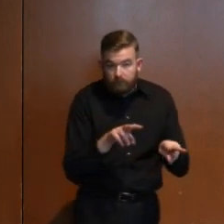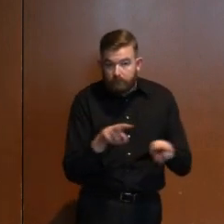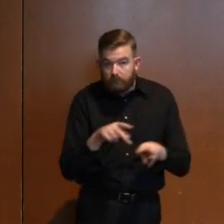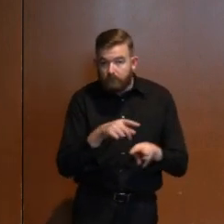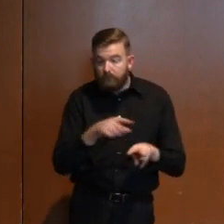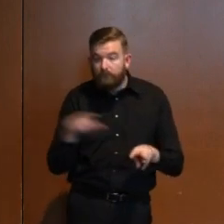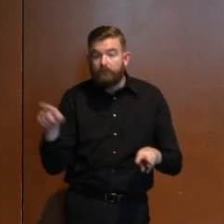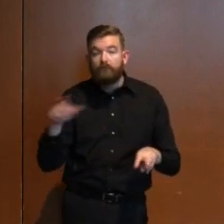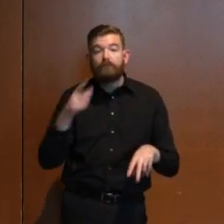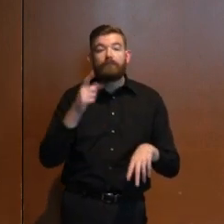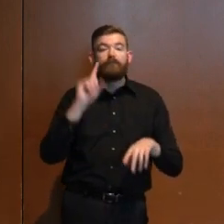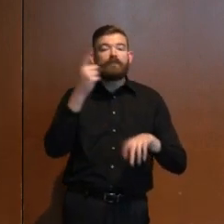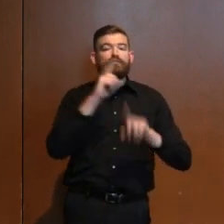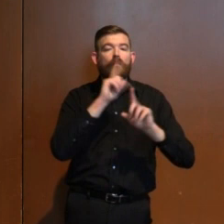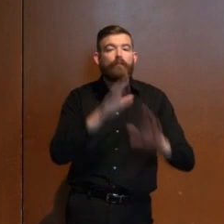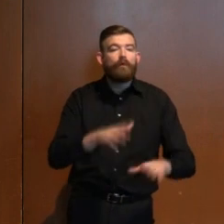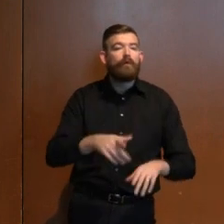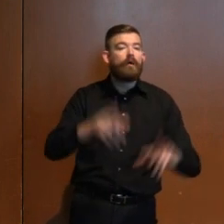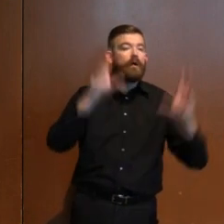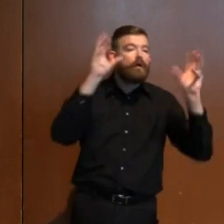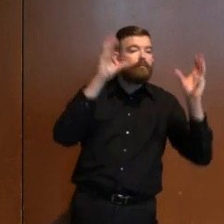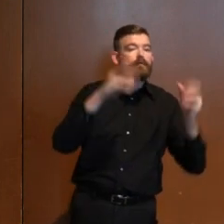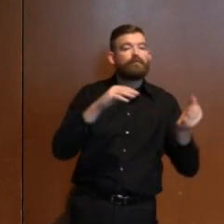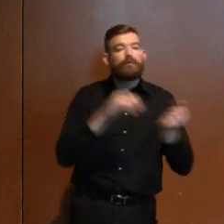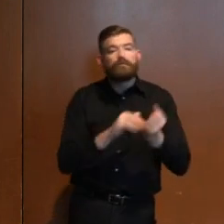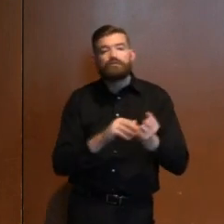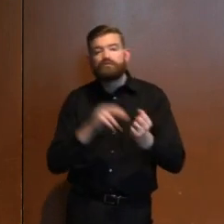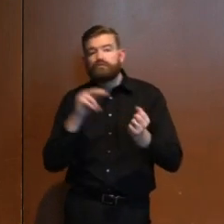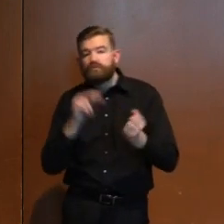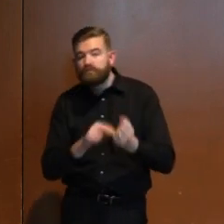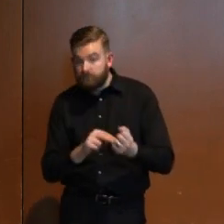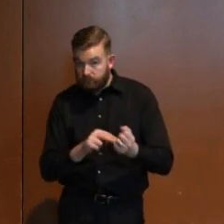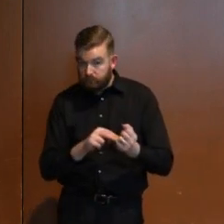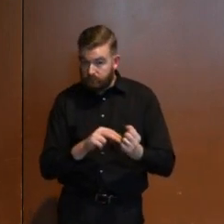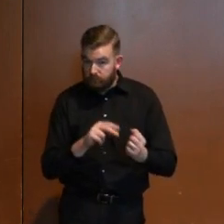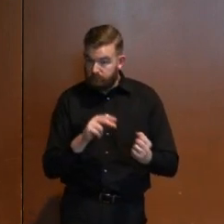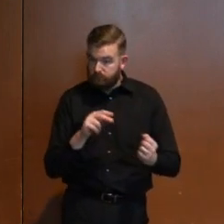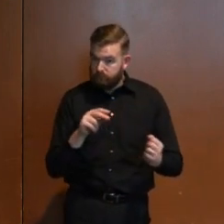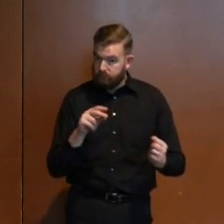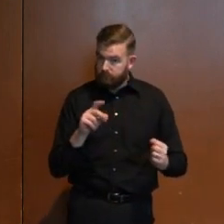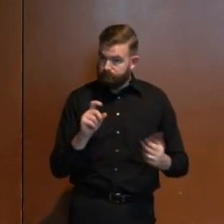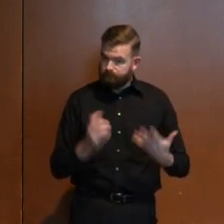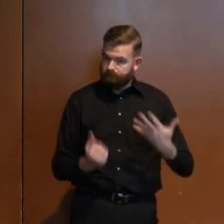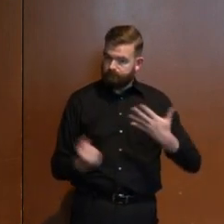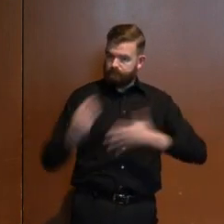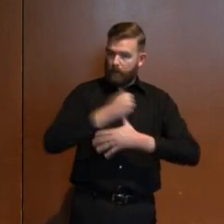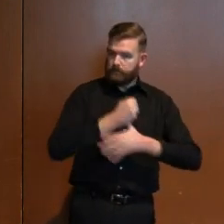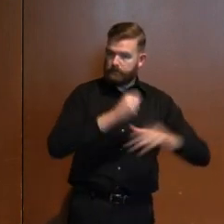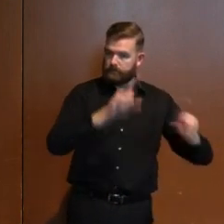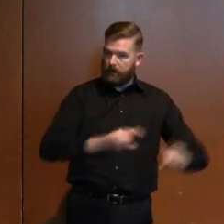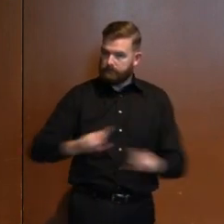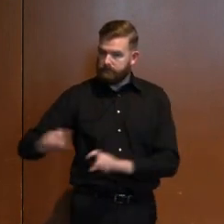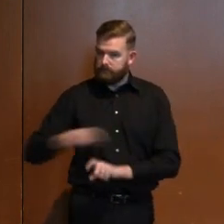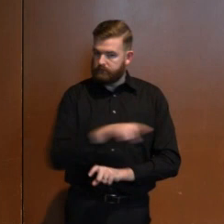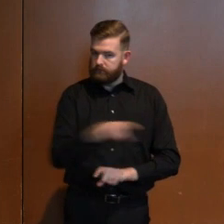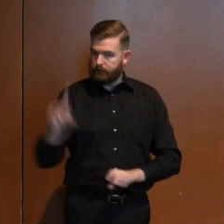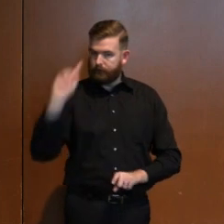INFECTIONS FOR FIRST RESPONDERS STATEWIDE AND ARE YOU CONSIDERING ANY POLICY TO PRIORITIZE OR EXPEDITE TESTING